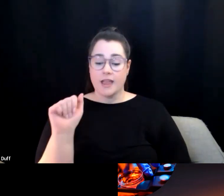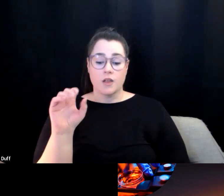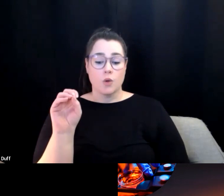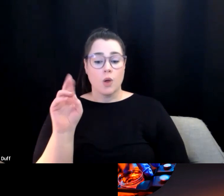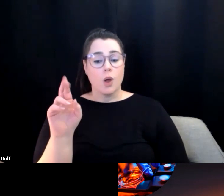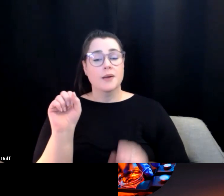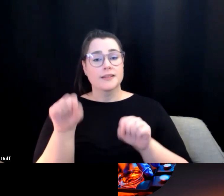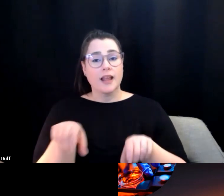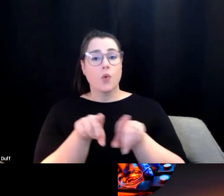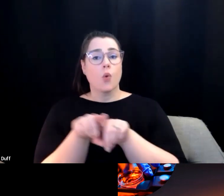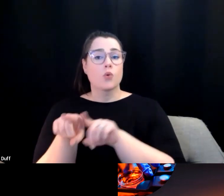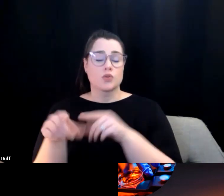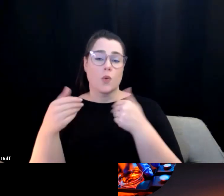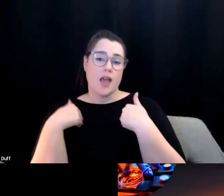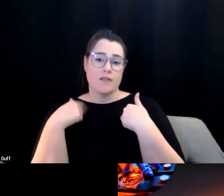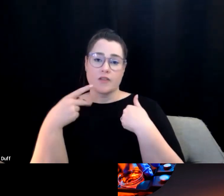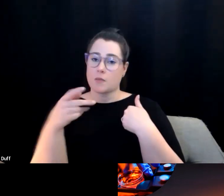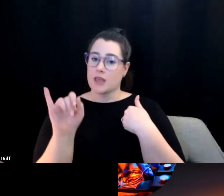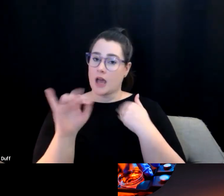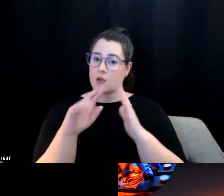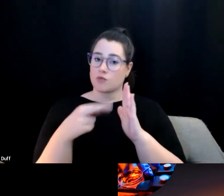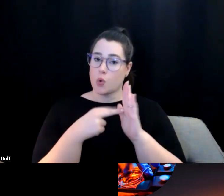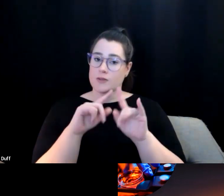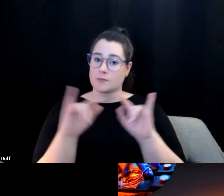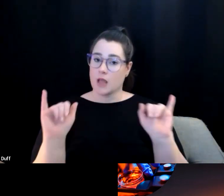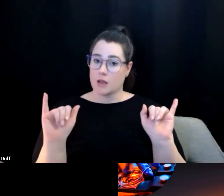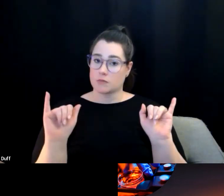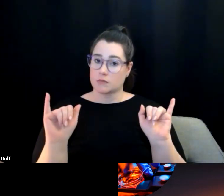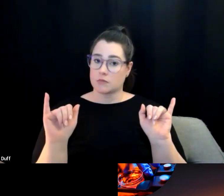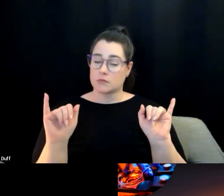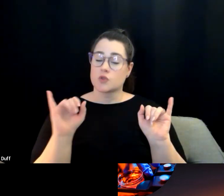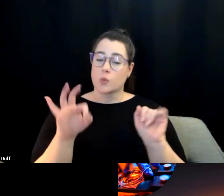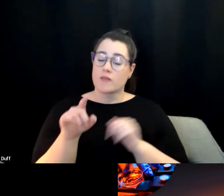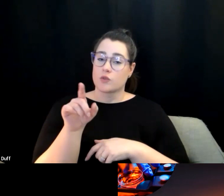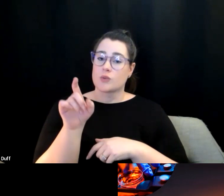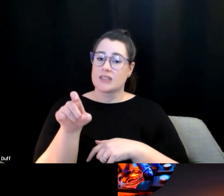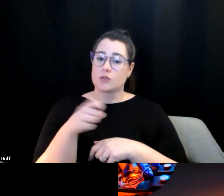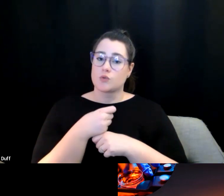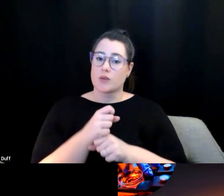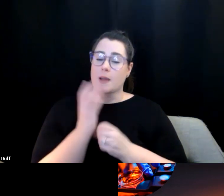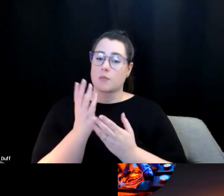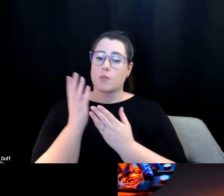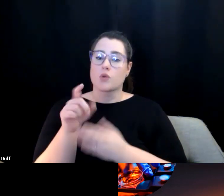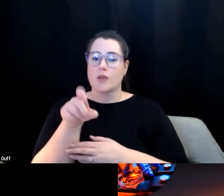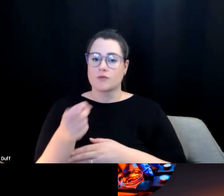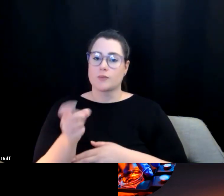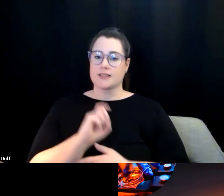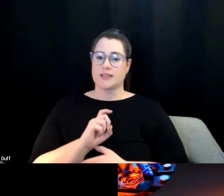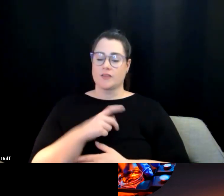So if you are an AOR and you need to be able to create a proposal, you just need to be granted the PI role for that institution.